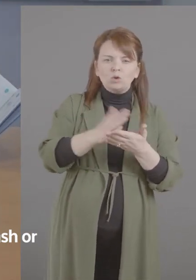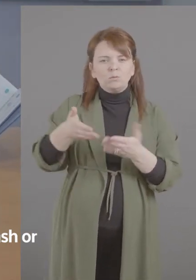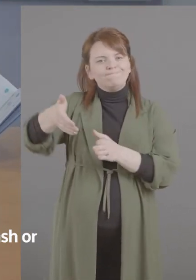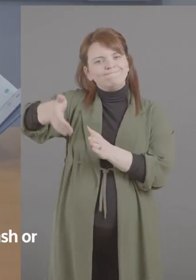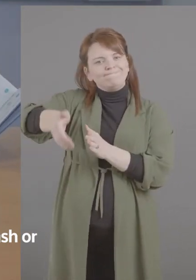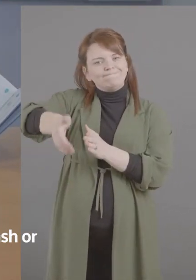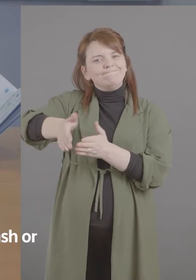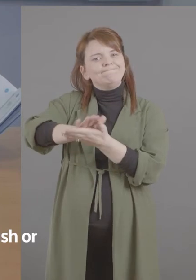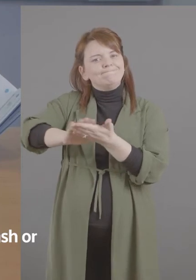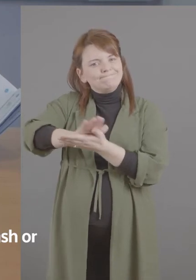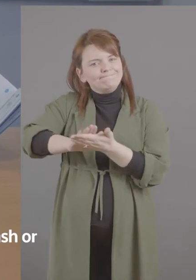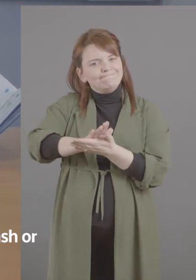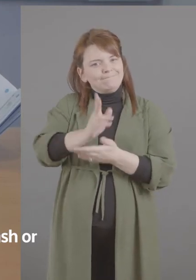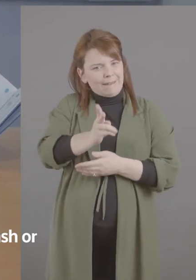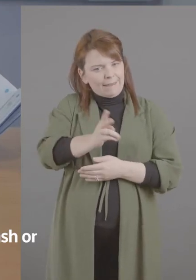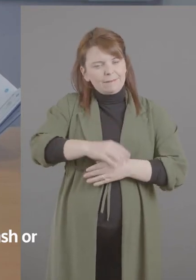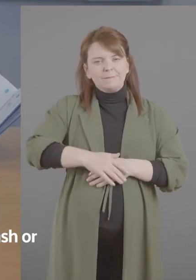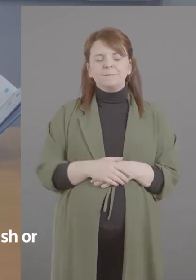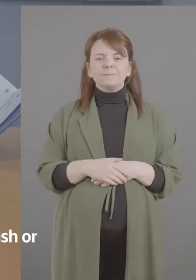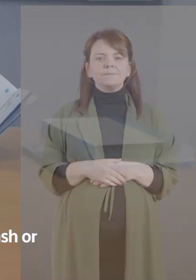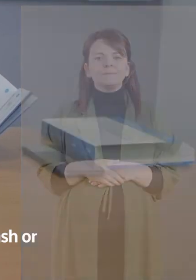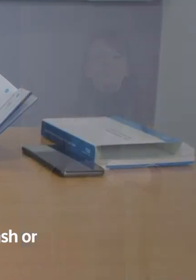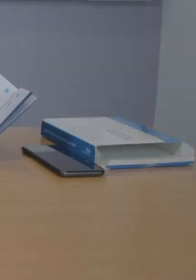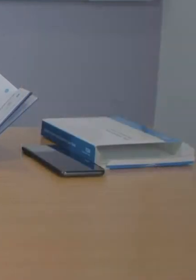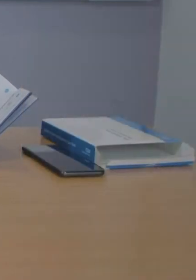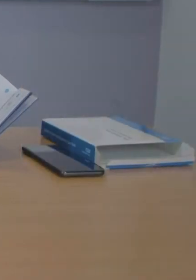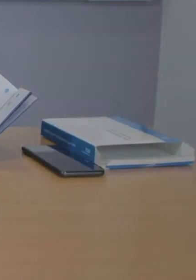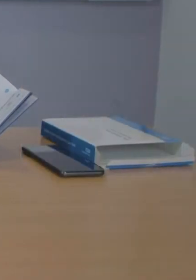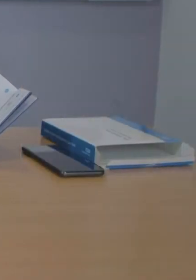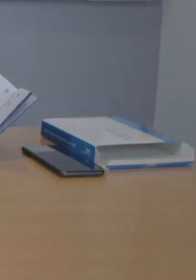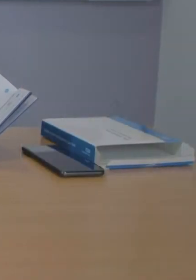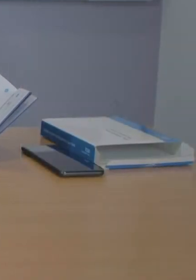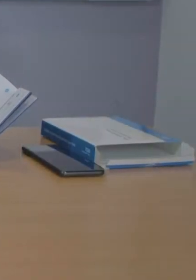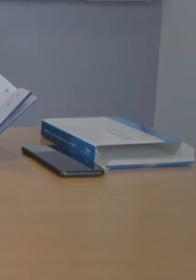then afterwards wash or sanitize your hands.